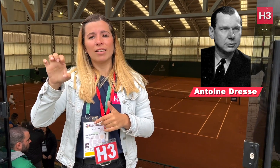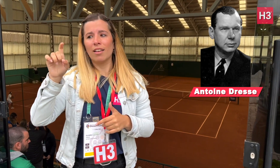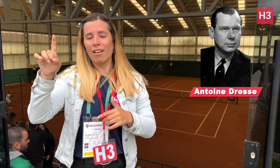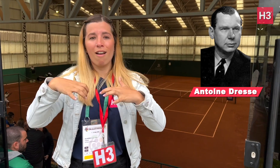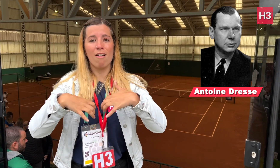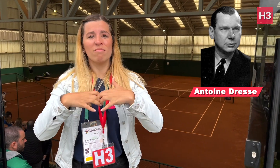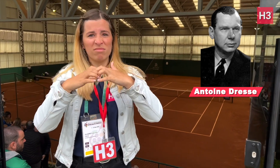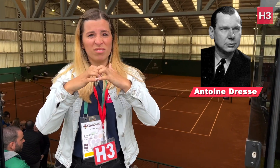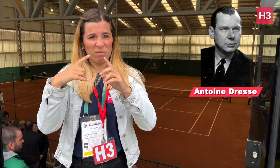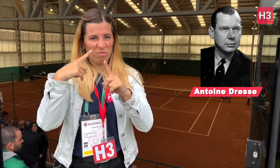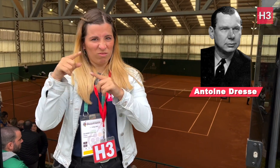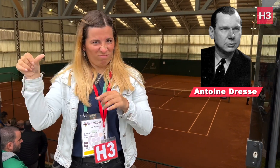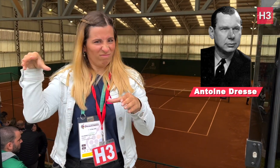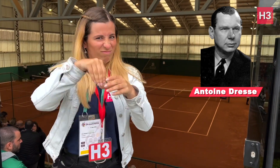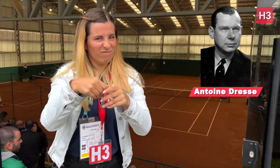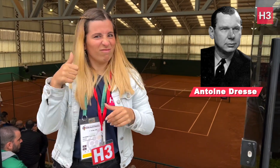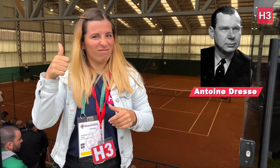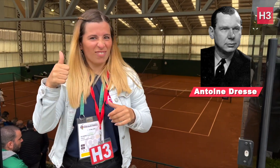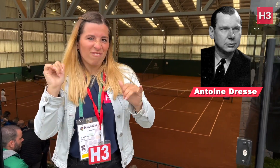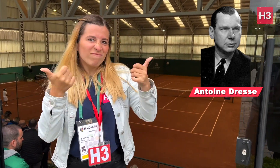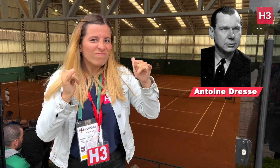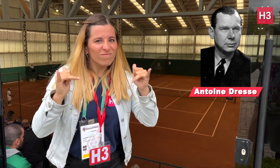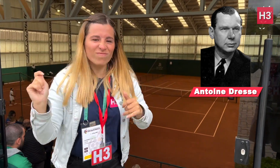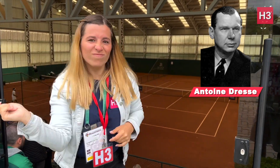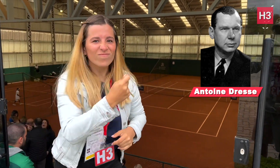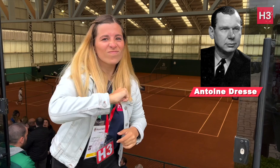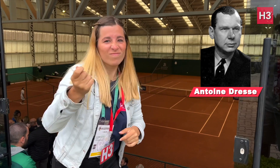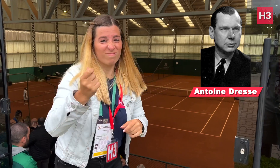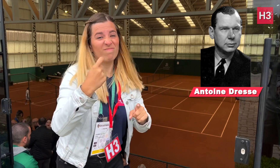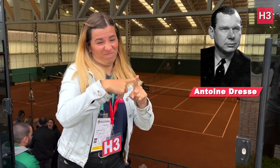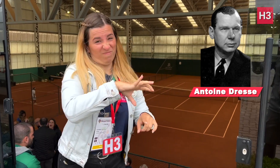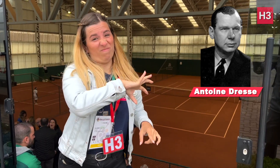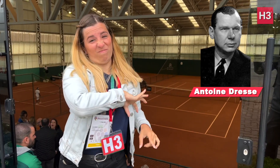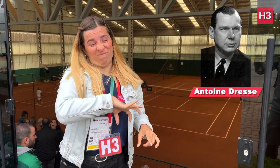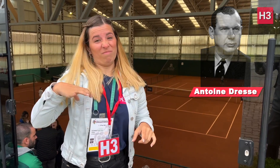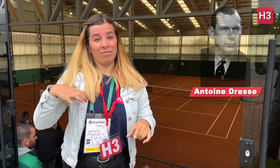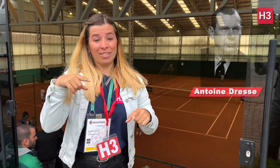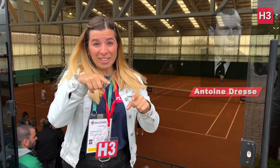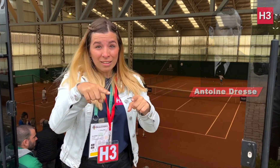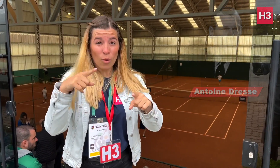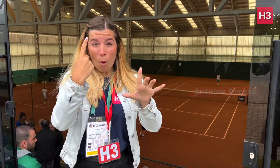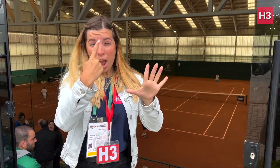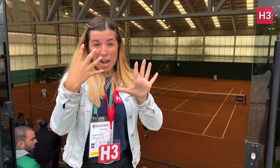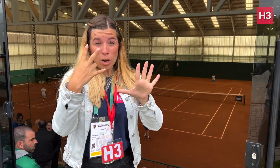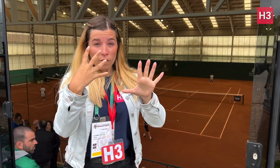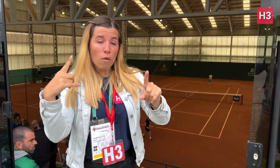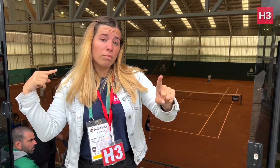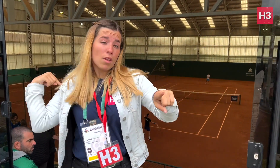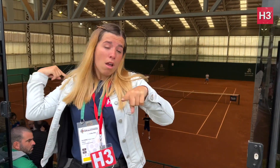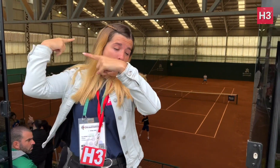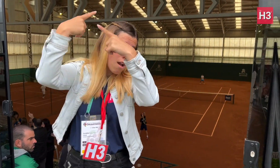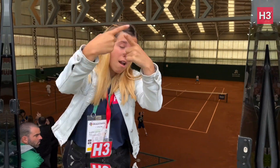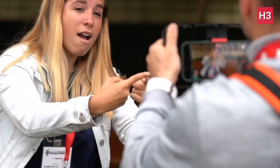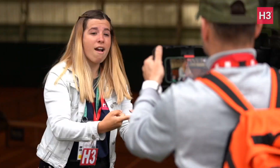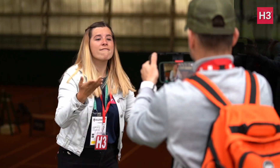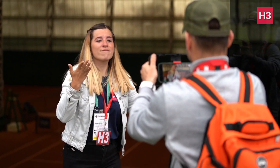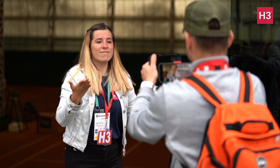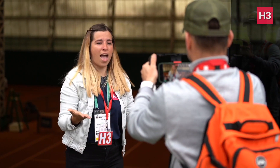who was also a tennis player and medalist himself. From 1924 to present, everyone knew that tennis was considered as a leisure sport '